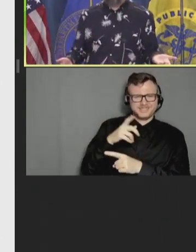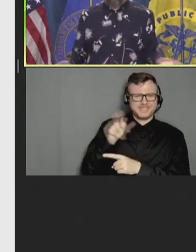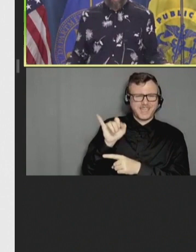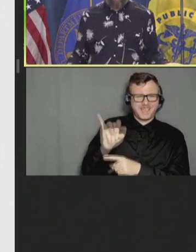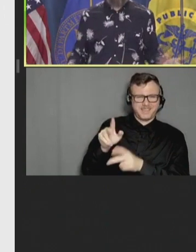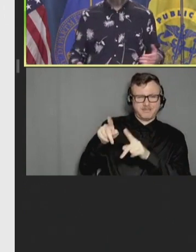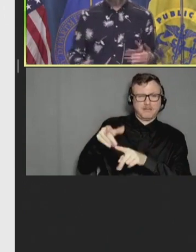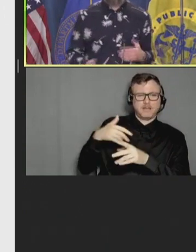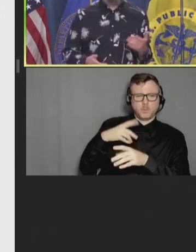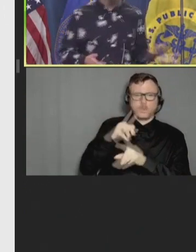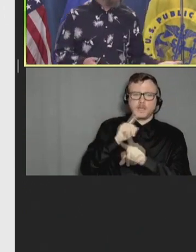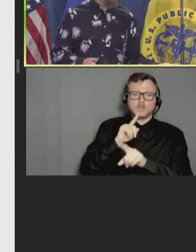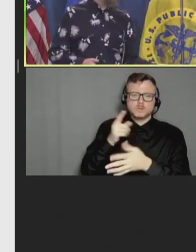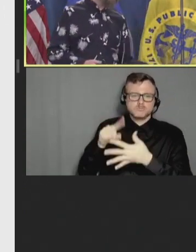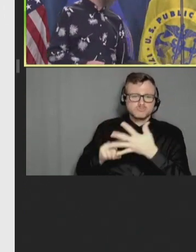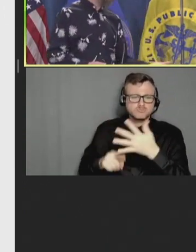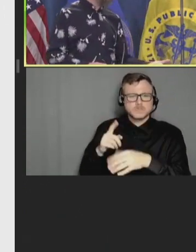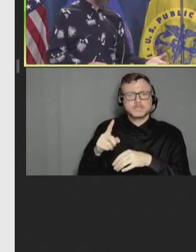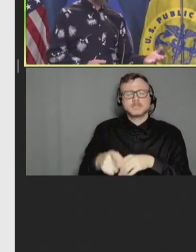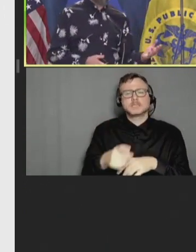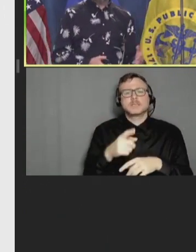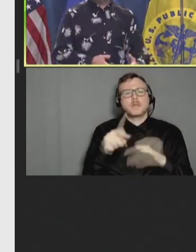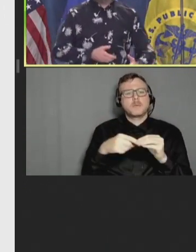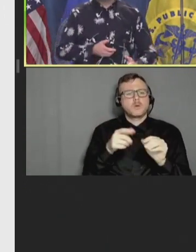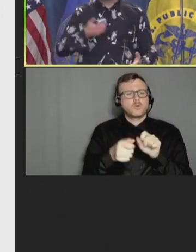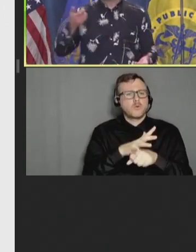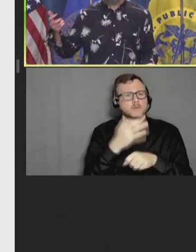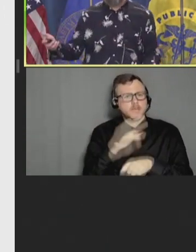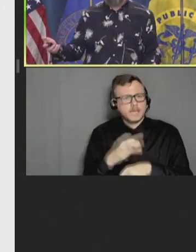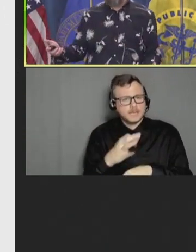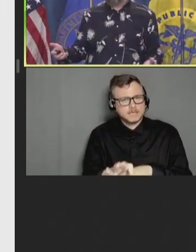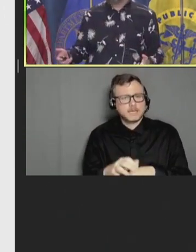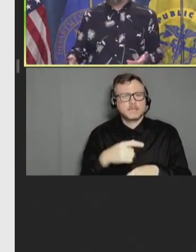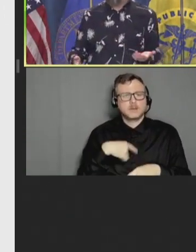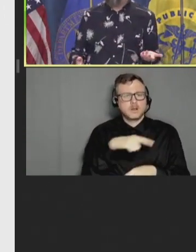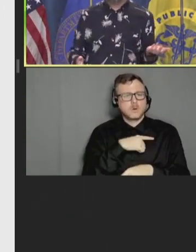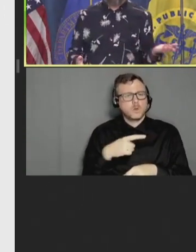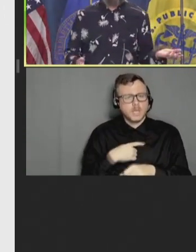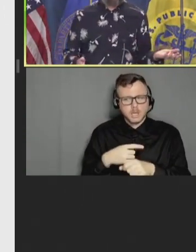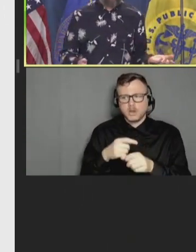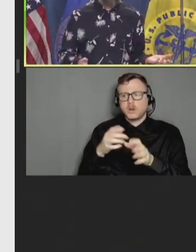you might have about COVID-19 vaccine. We're expanding that to other vaccines.